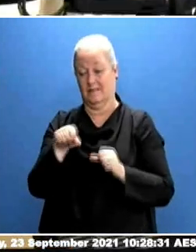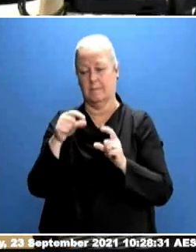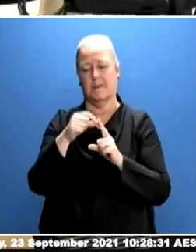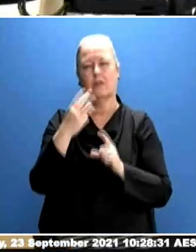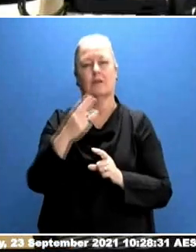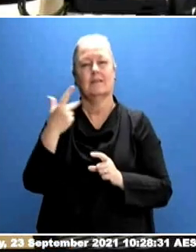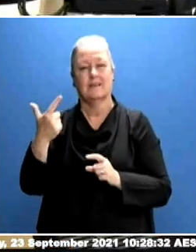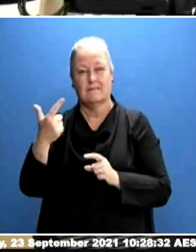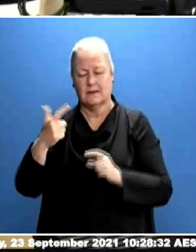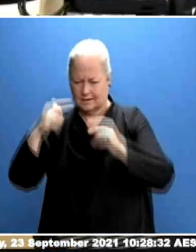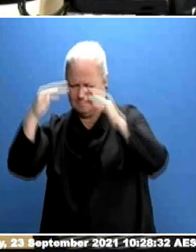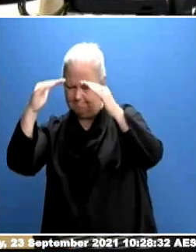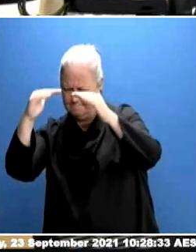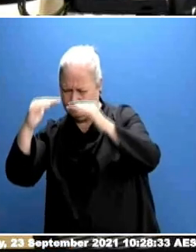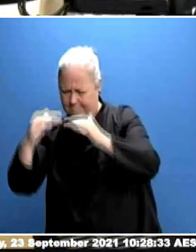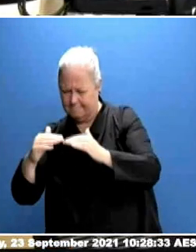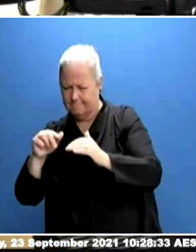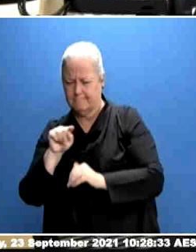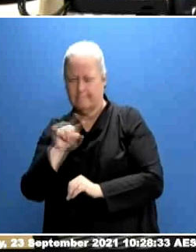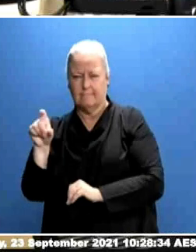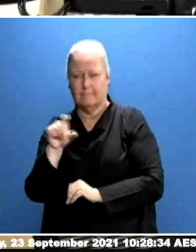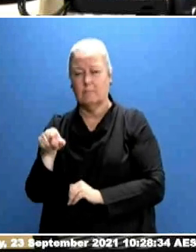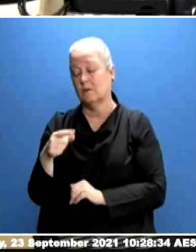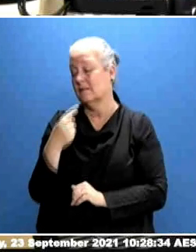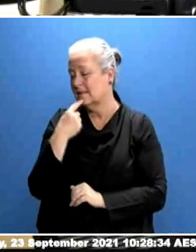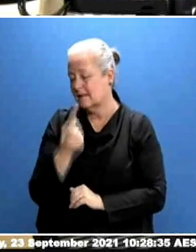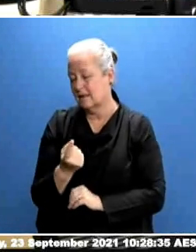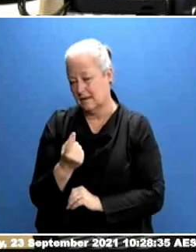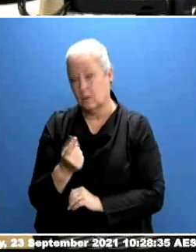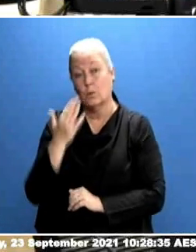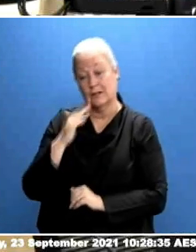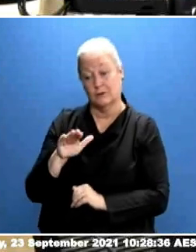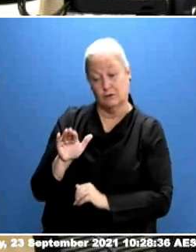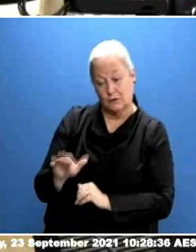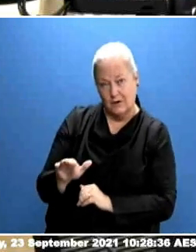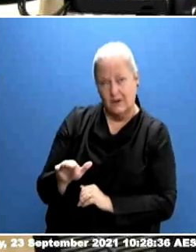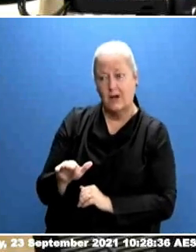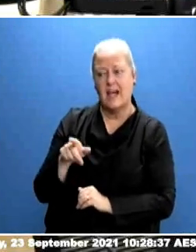the bottom sentence you've written: As such, once a child has achieved basic levels of understanding